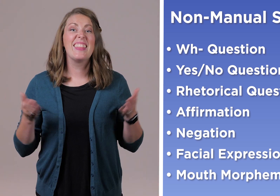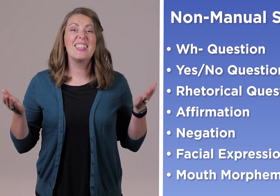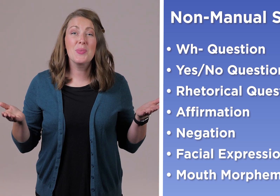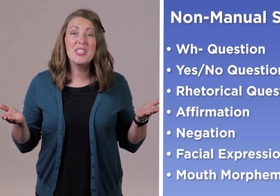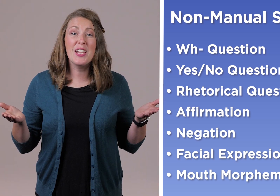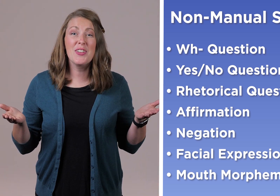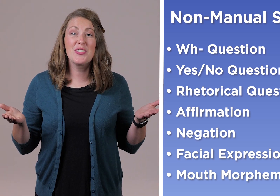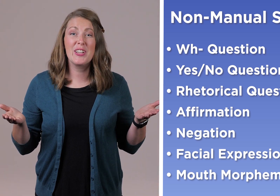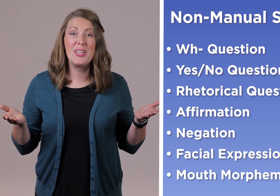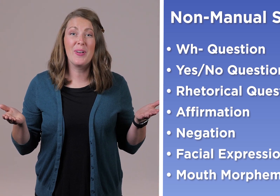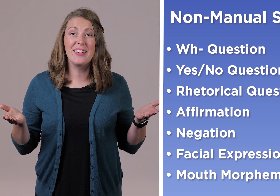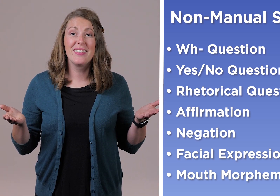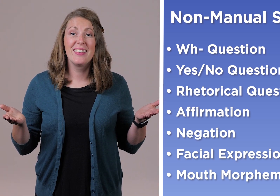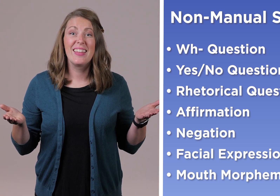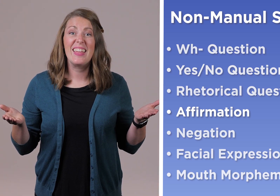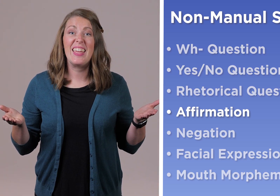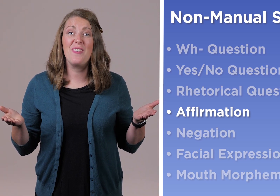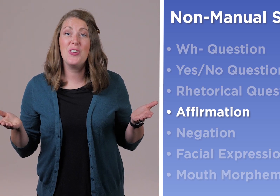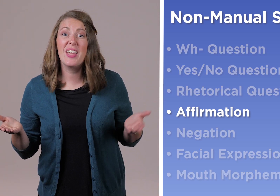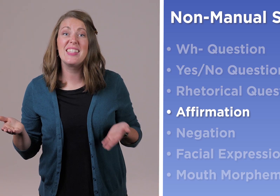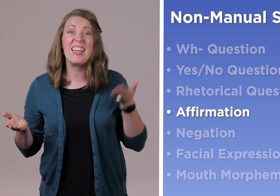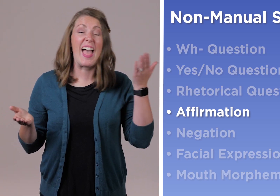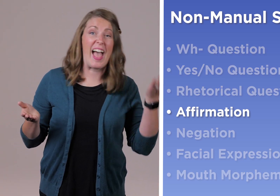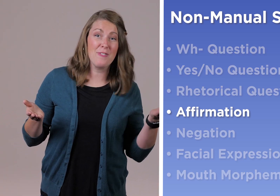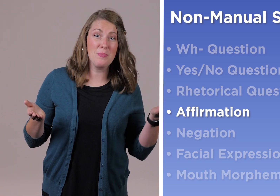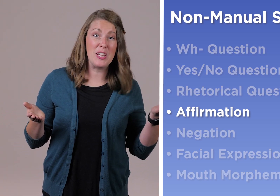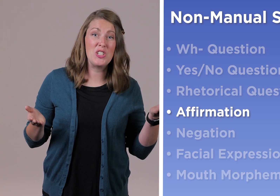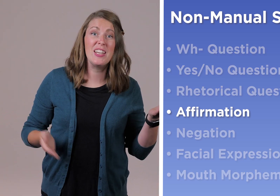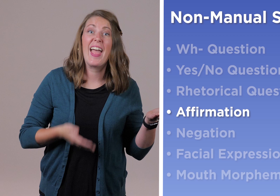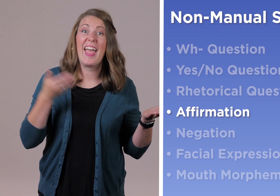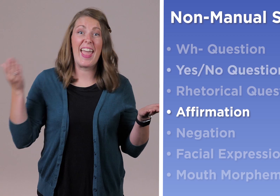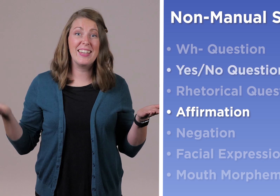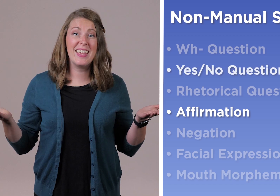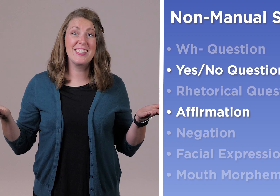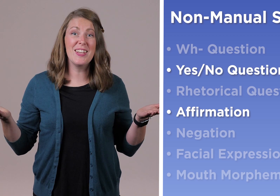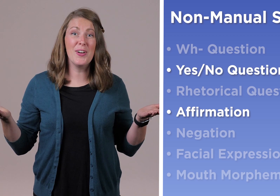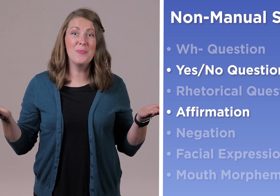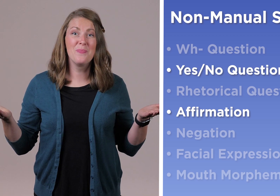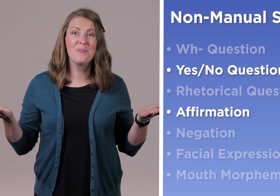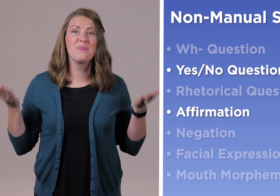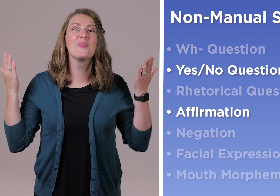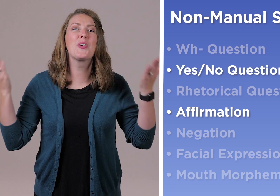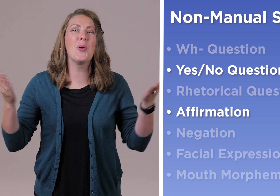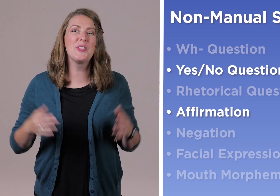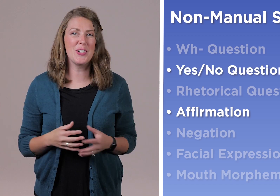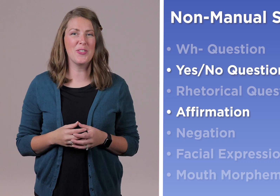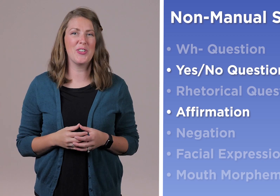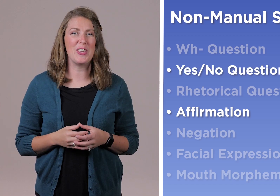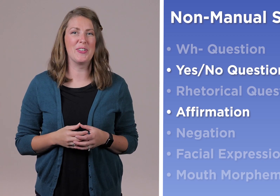This was another tricky one. If you guessed affirmation and yes/no, gold star for you!